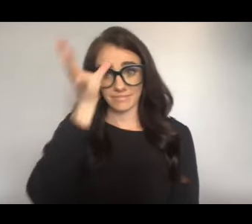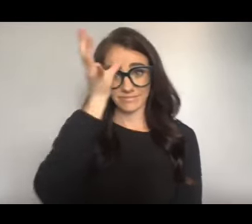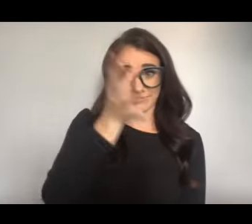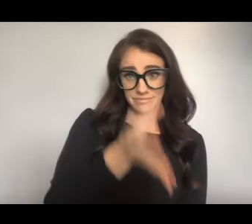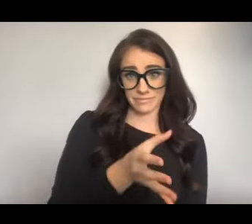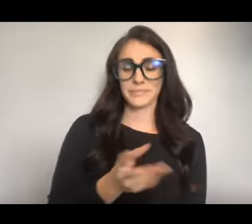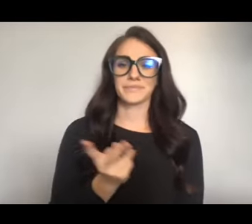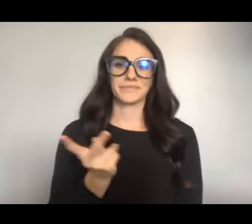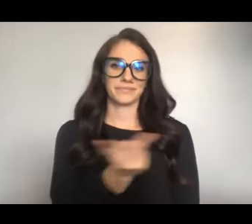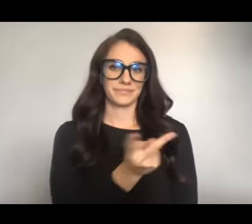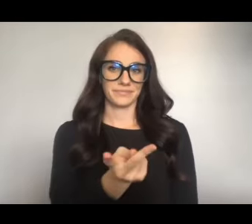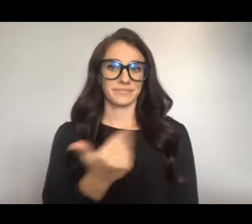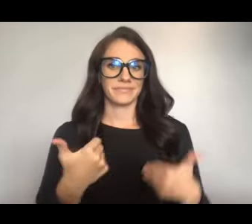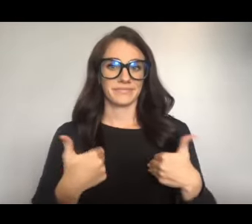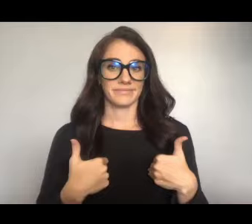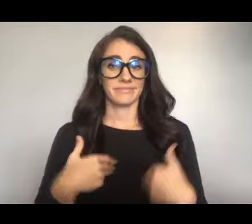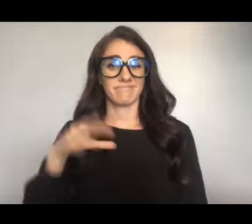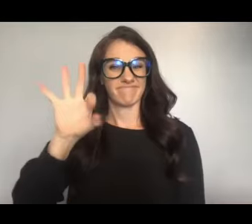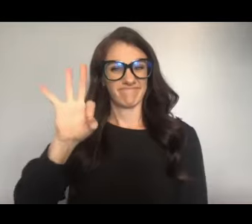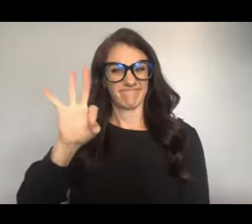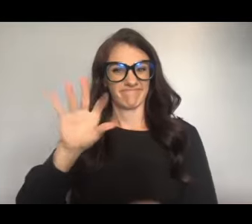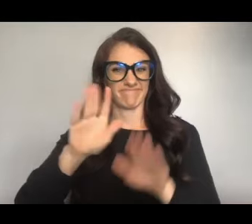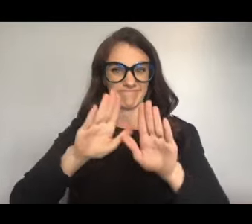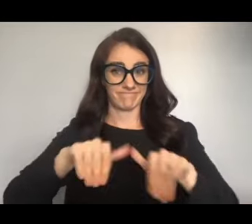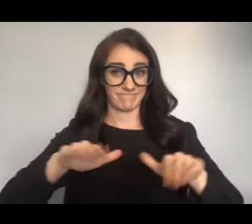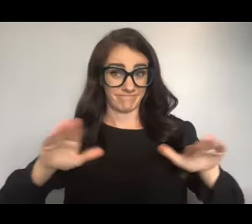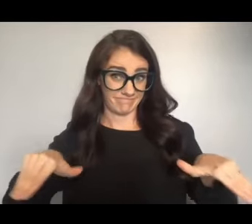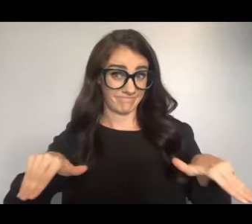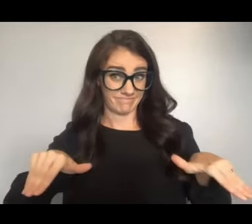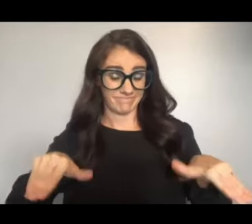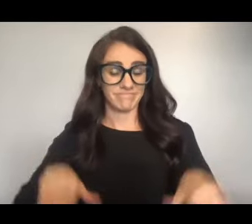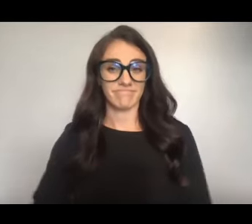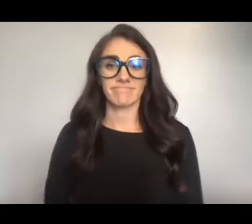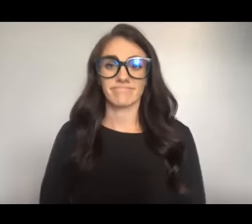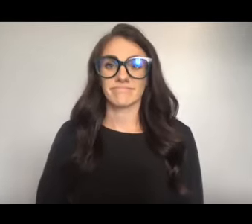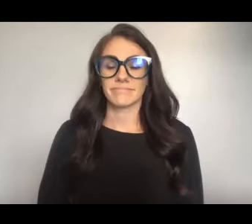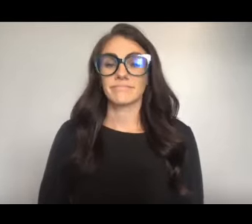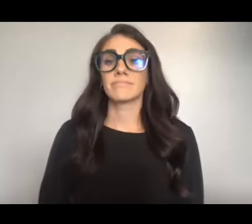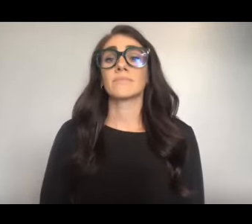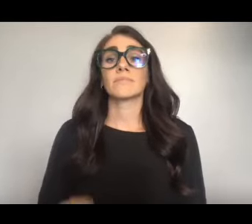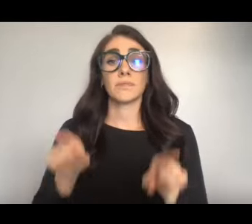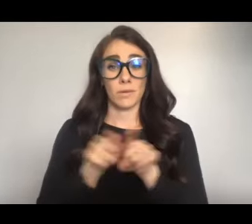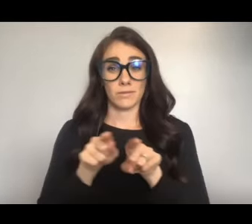My nana and papa had nine children.